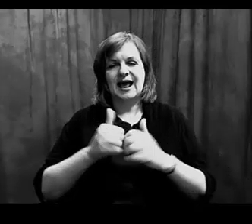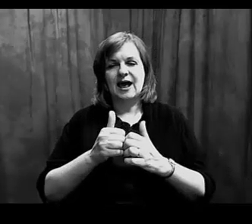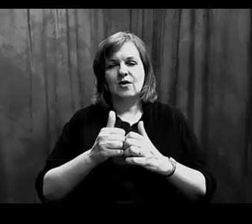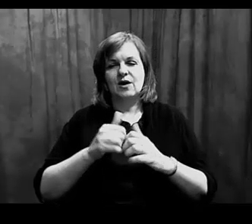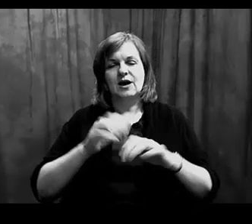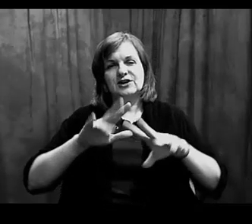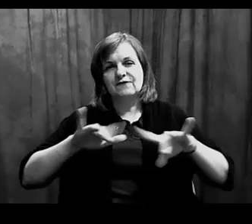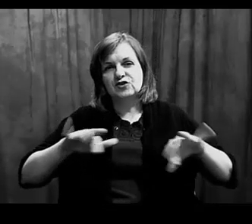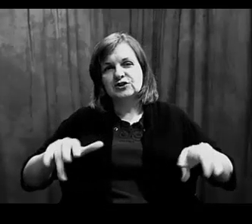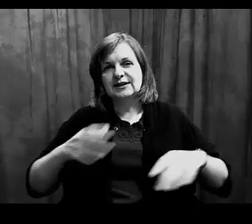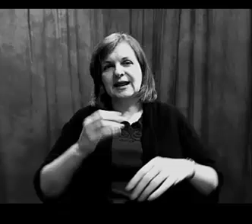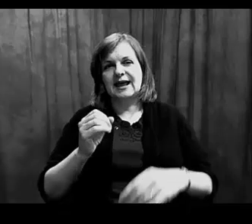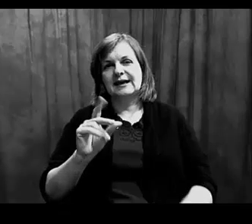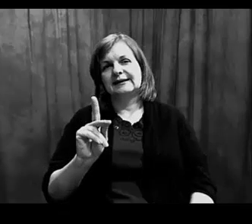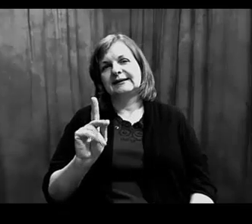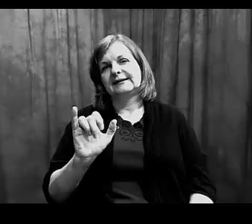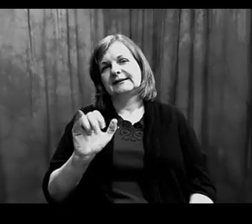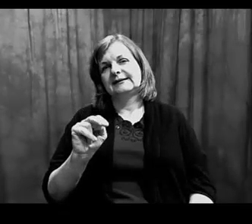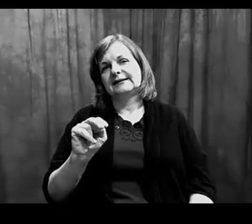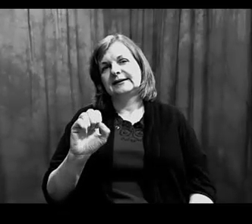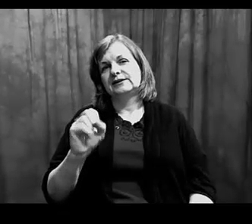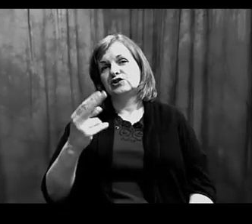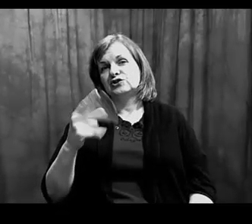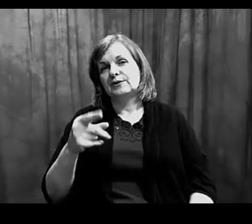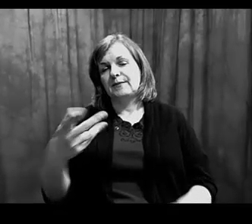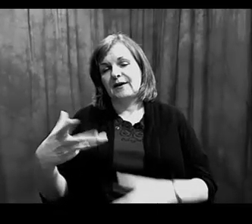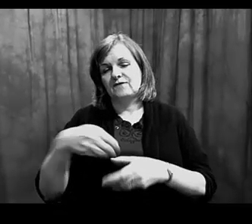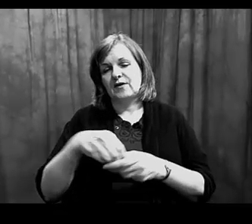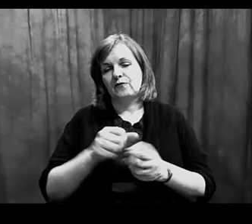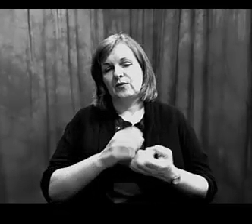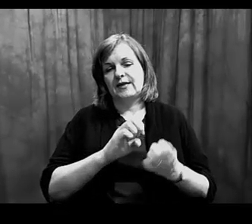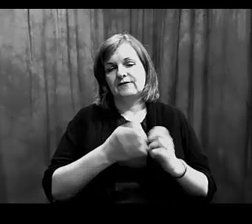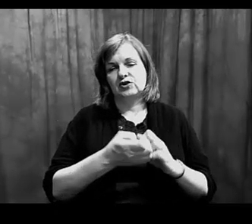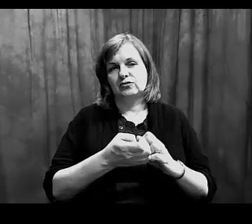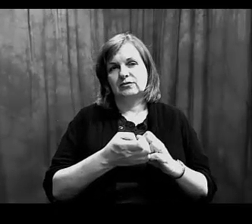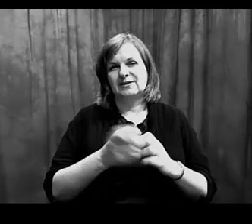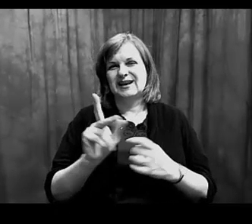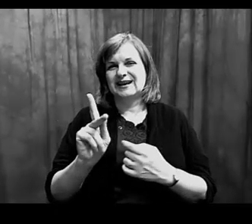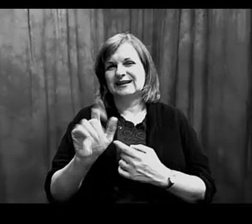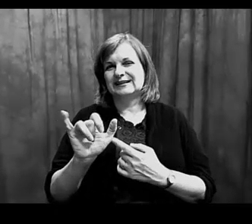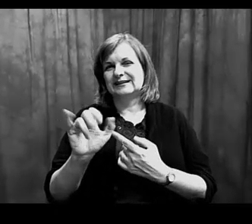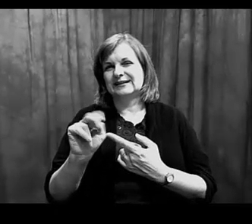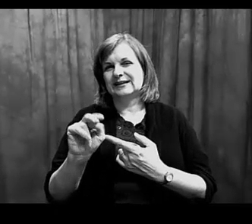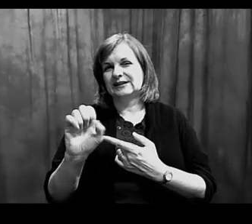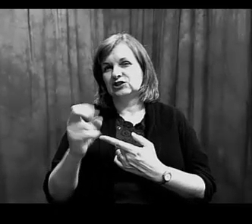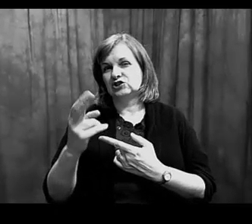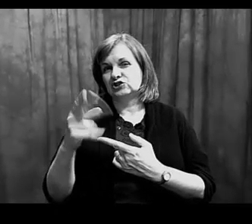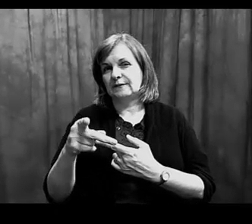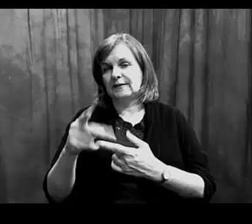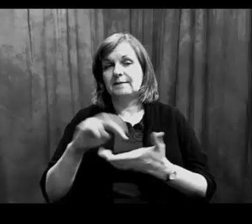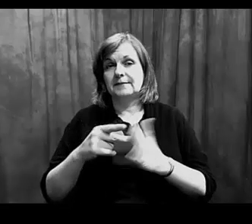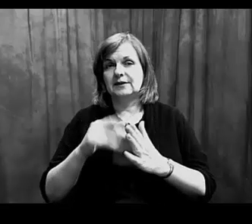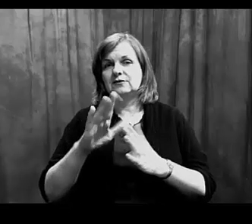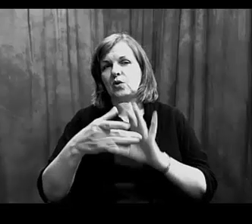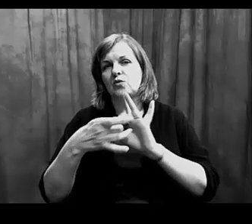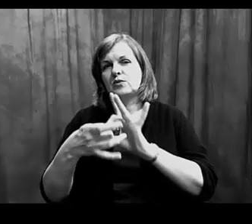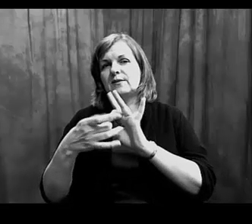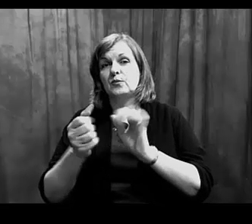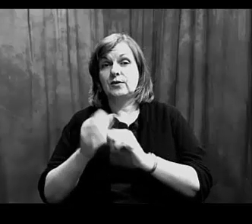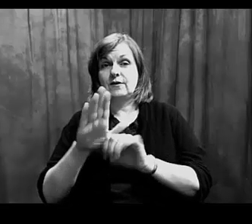we look over billions of years -- we estimate that the earth is 4.6 billion years old